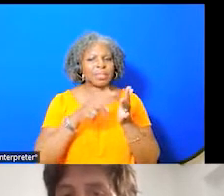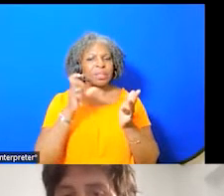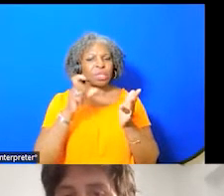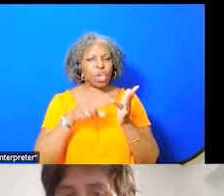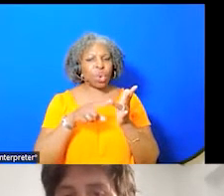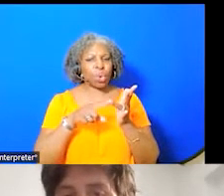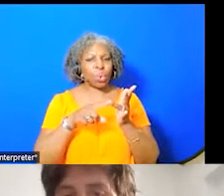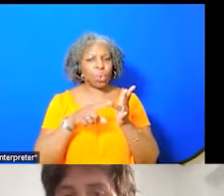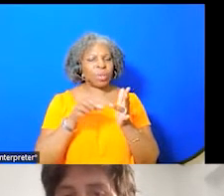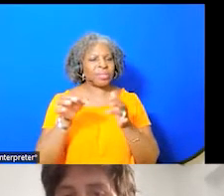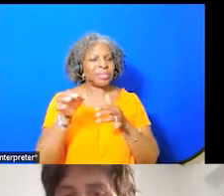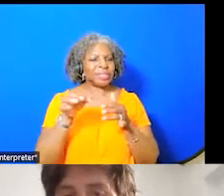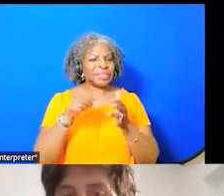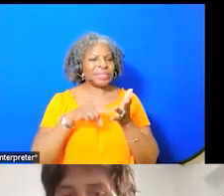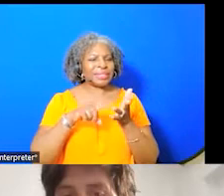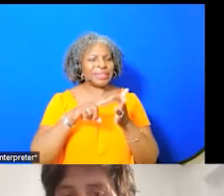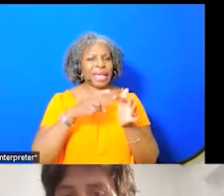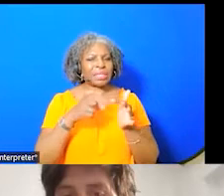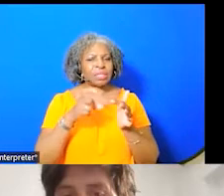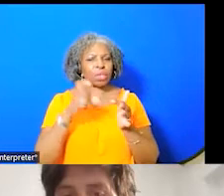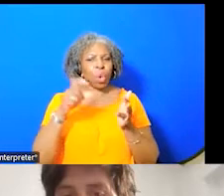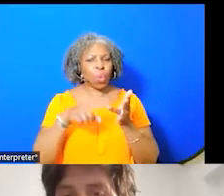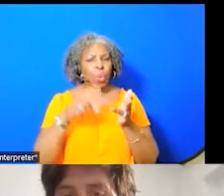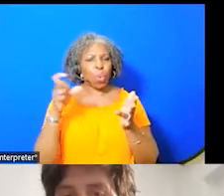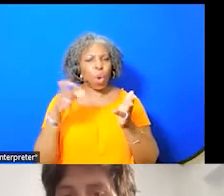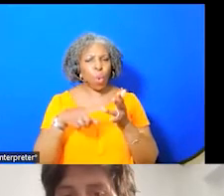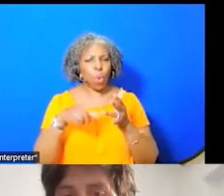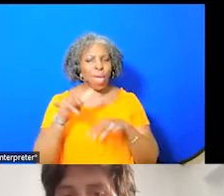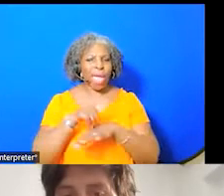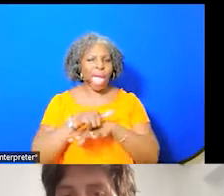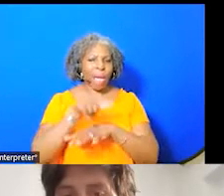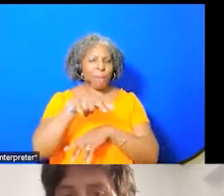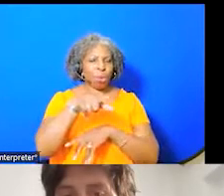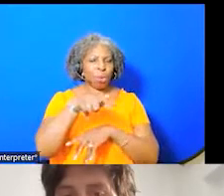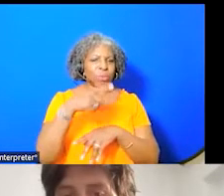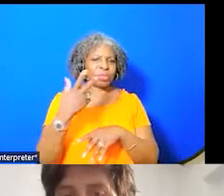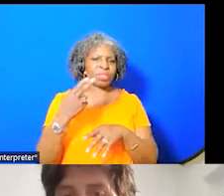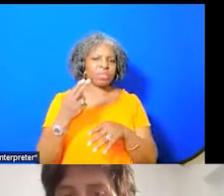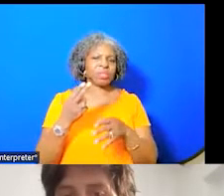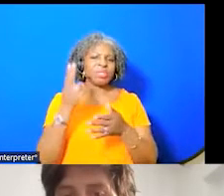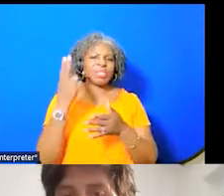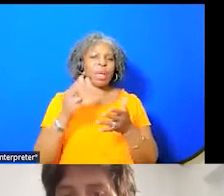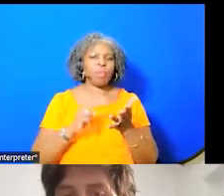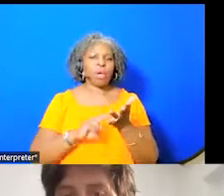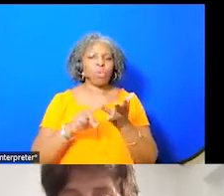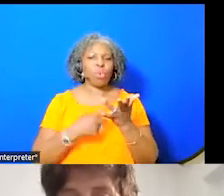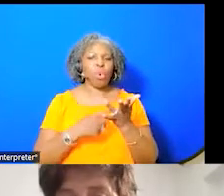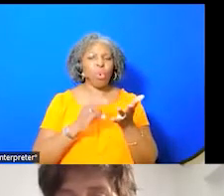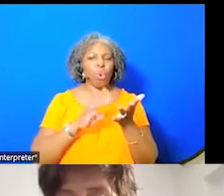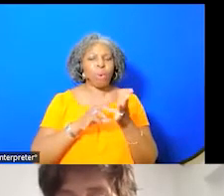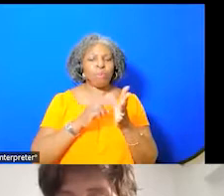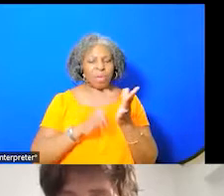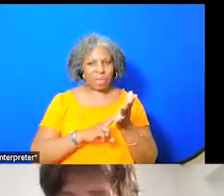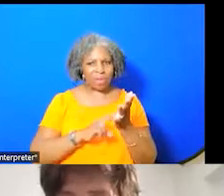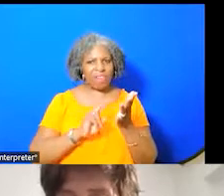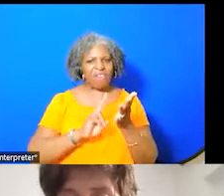Texcoco, which is an airport that was designed by Norman Foster, the people put the vote to the people, and they said that they didn't want the airport.